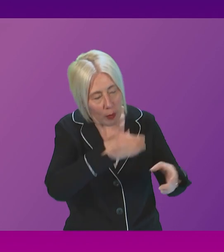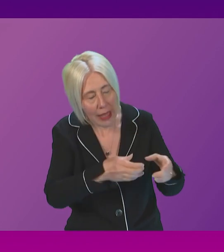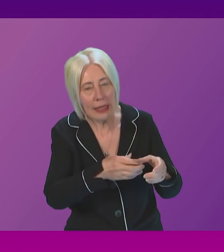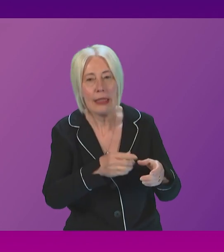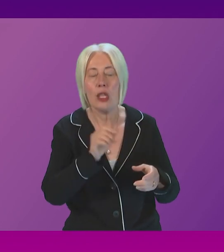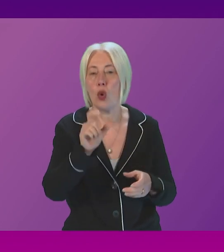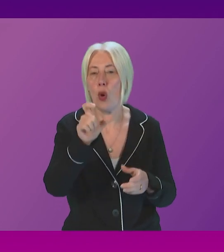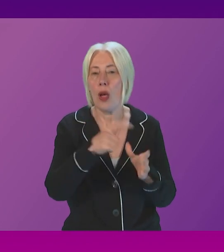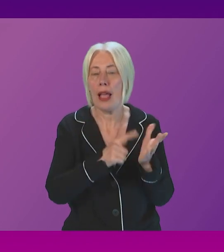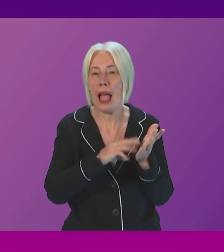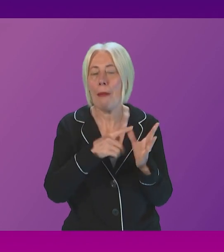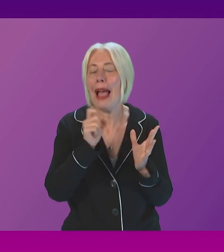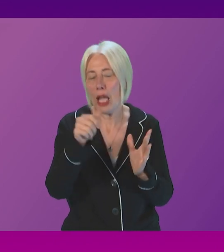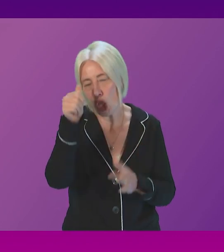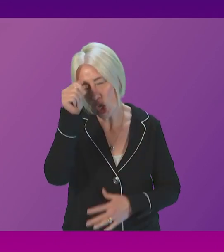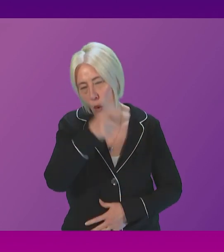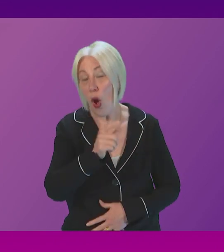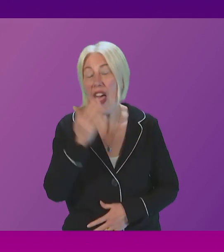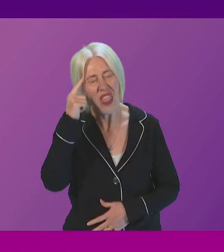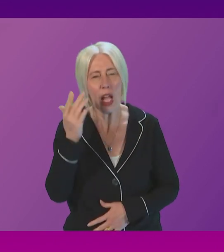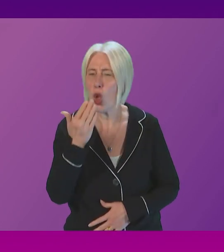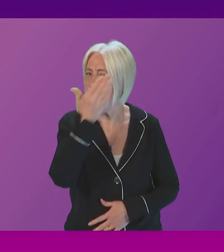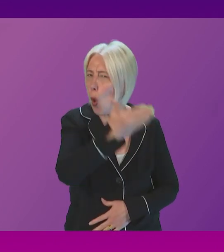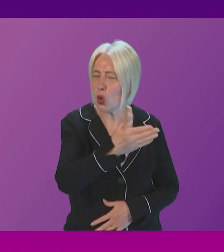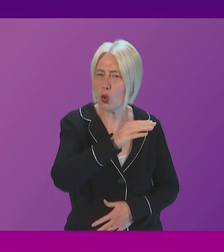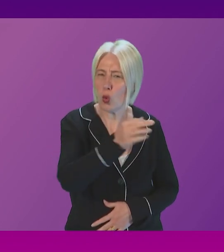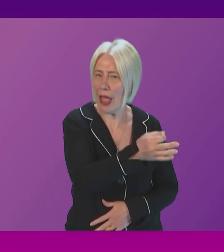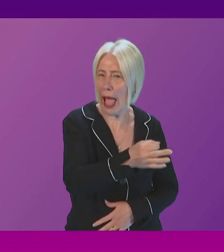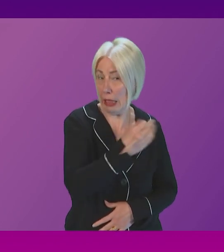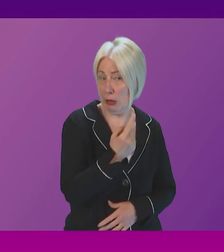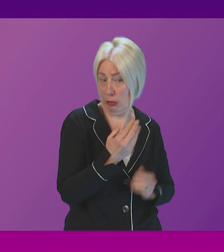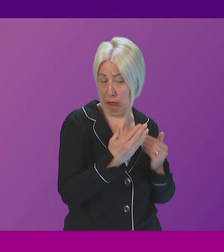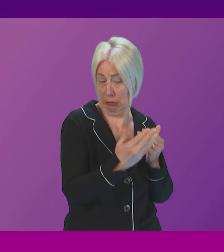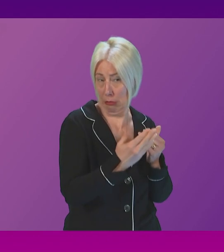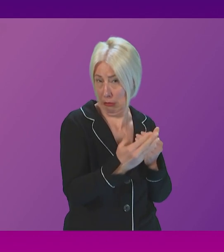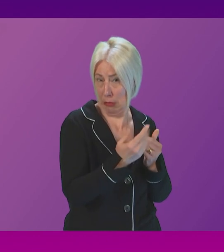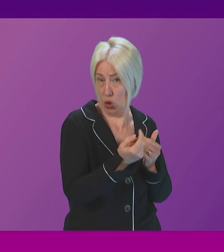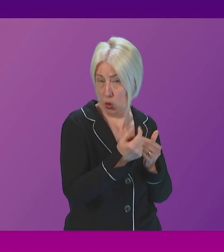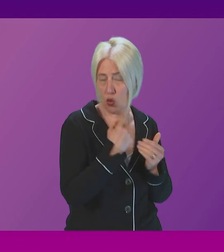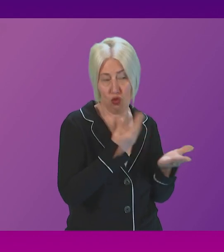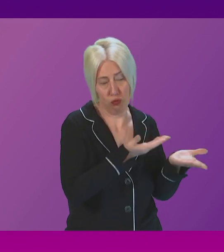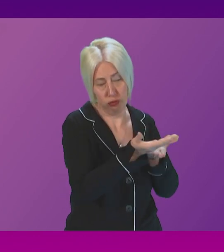which I believe will visit South Uist shortly to have a discussion with the community,